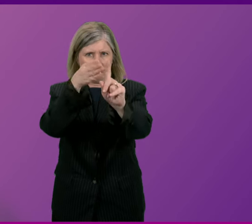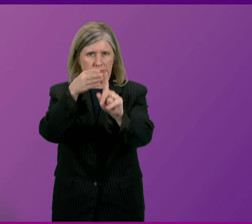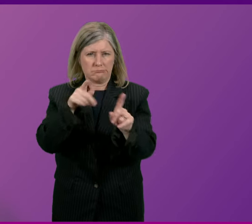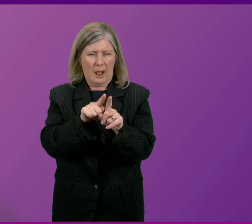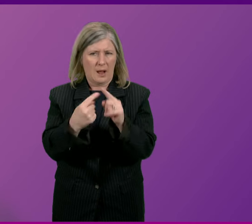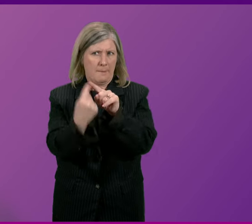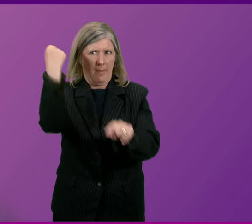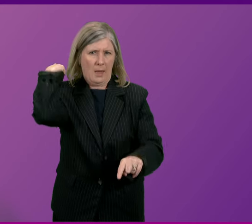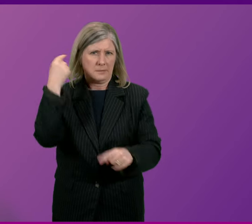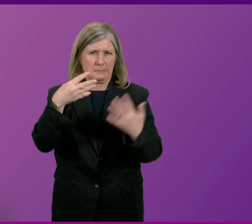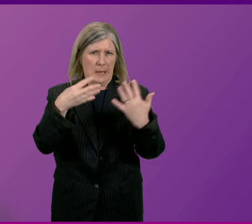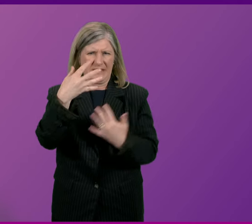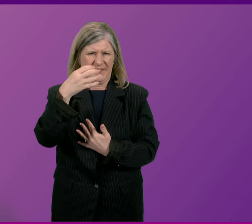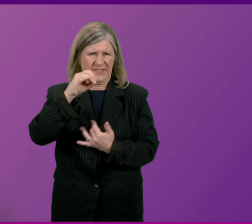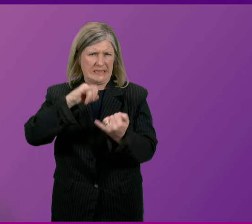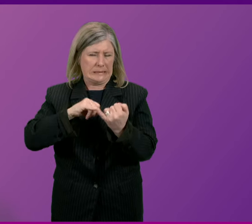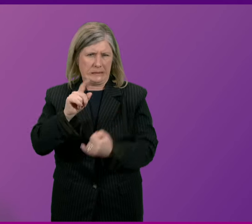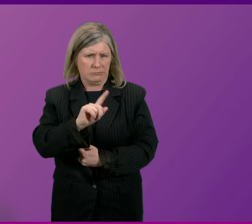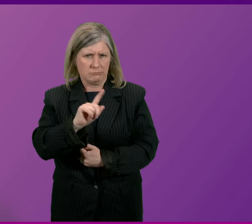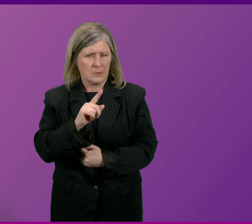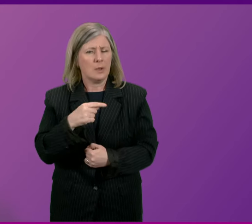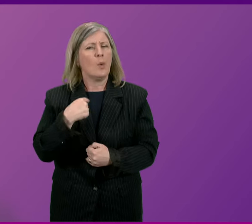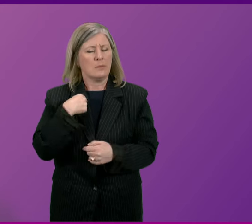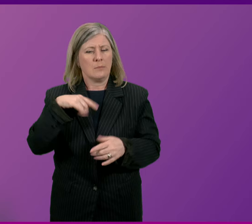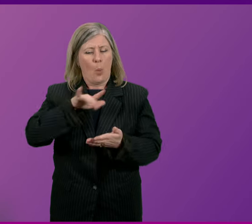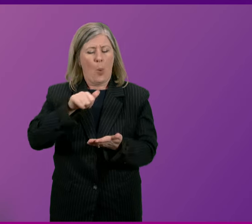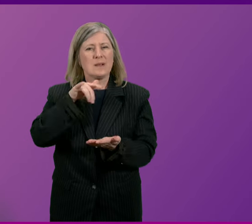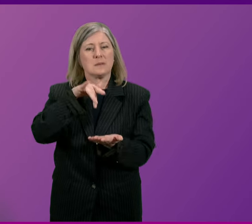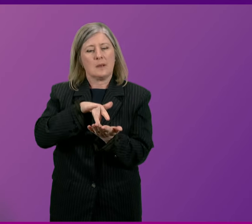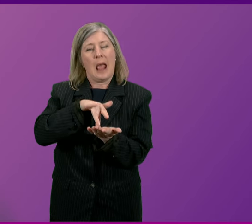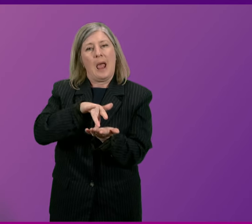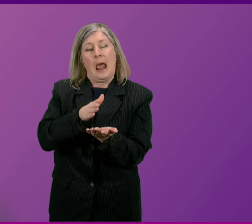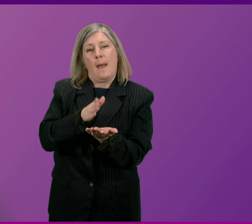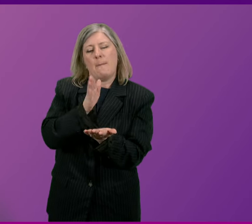be led from the moderate left-of-centre position that I have always occupied and